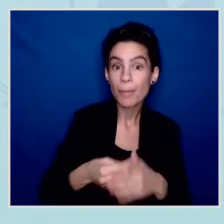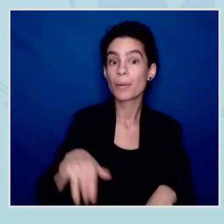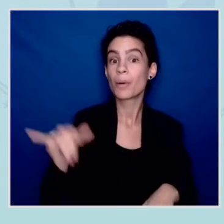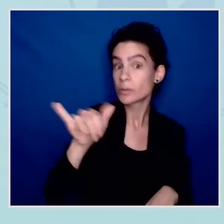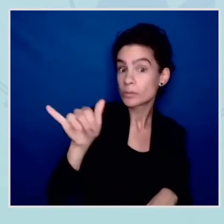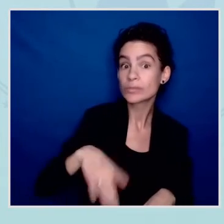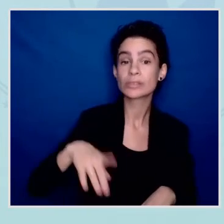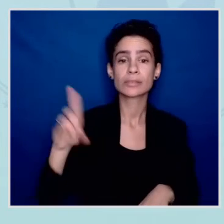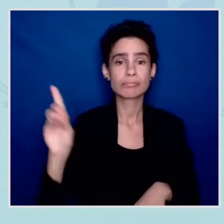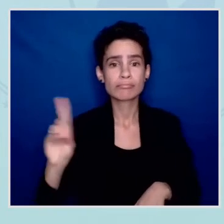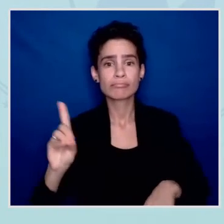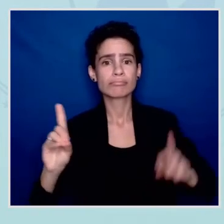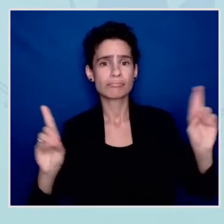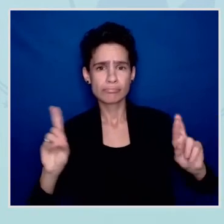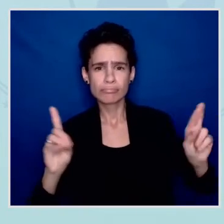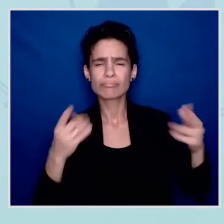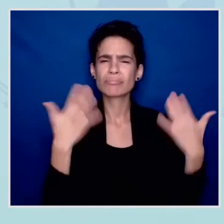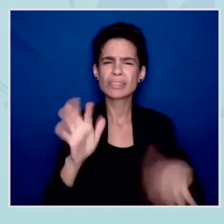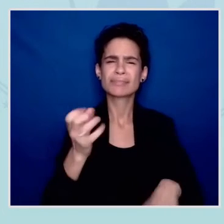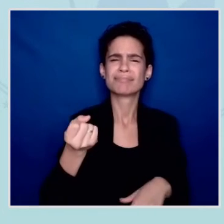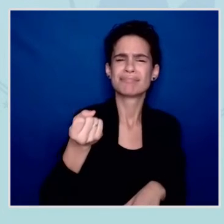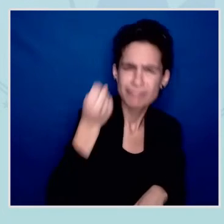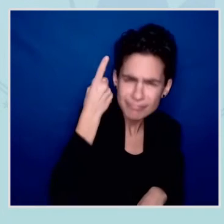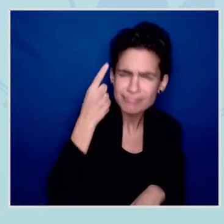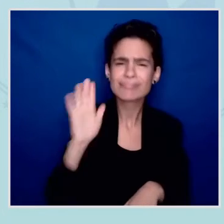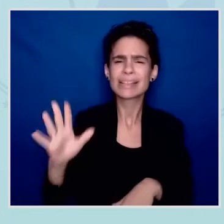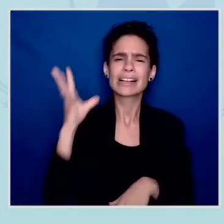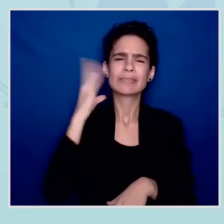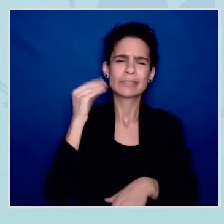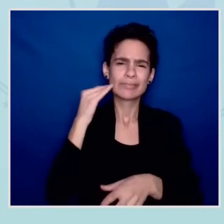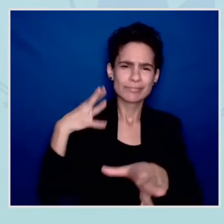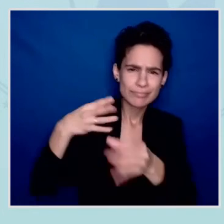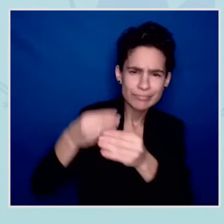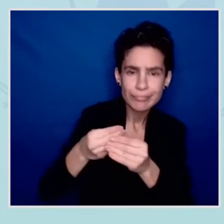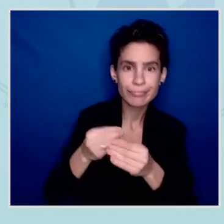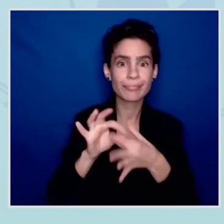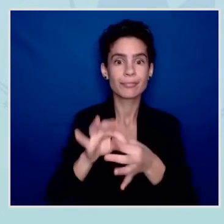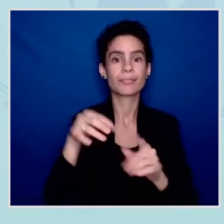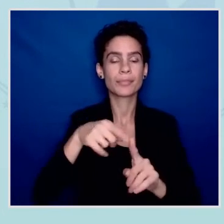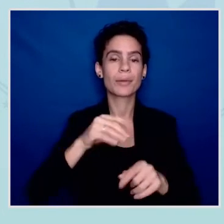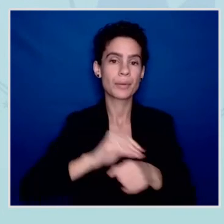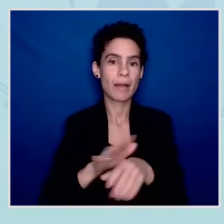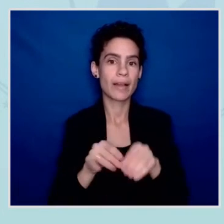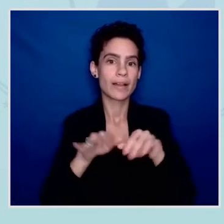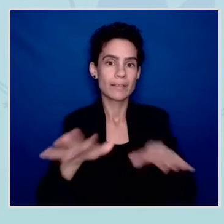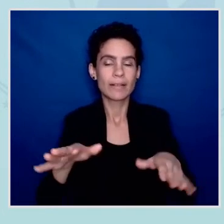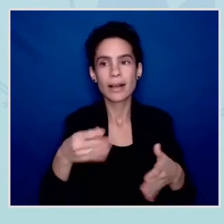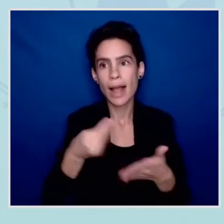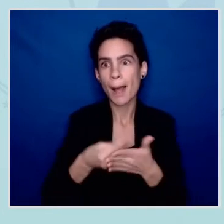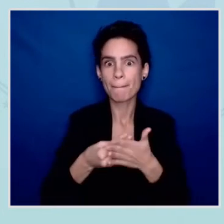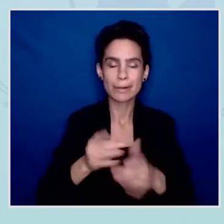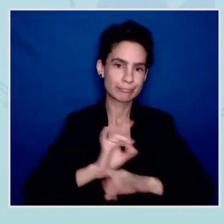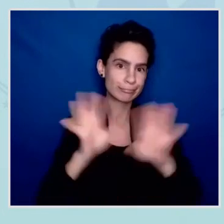SHE'S PUT RHODE ISLAND ON THE PATH TO ACHIEVING 100% RENEWABLE ENERGY. AND SHE WILL BE A KEY PLAYER IN HELPING POSITION THE UNITED STATES AS A GLOBAL LEADER IN